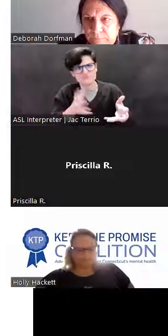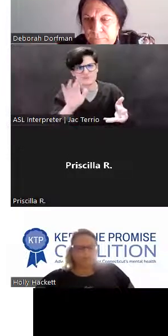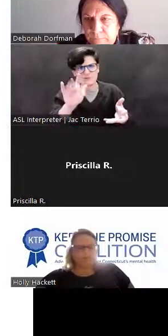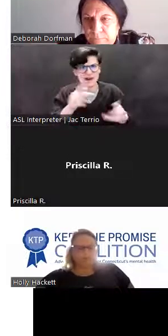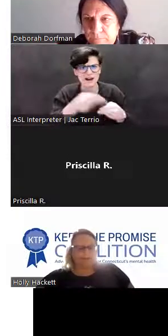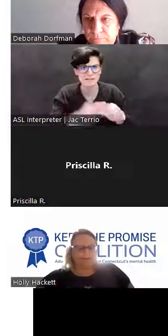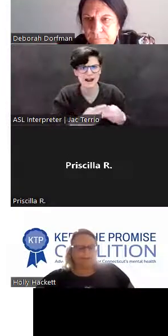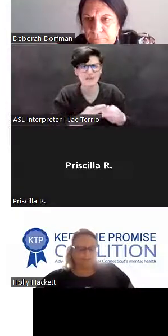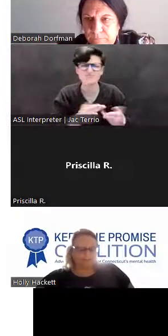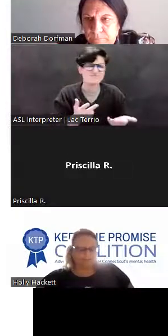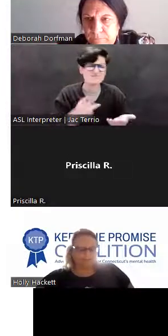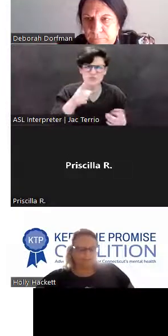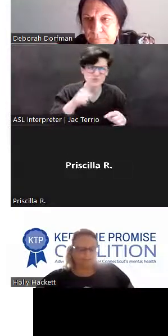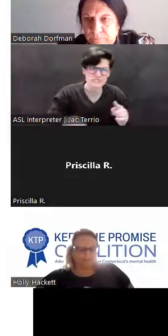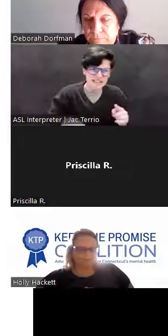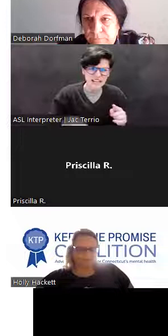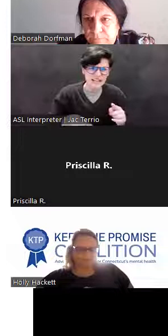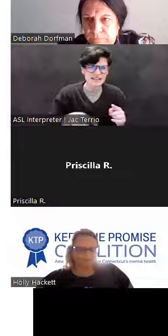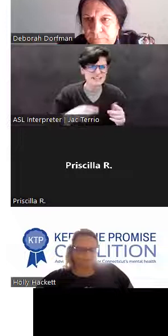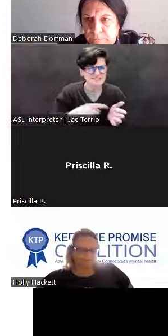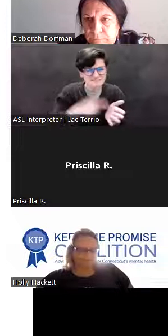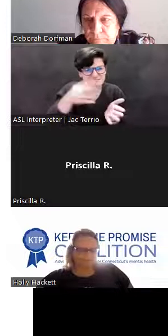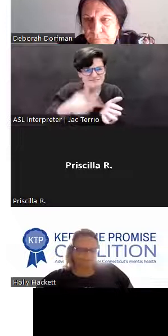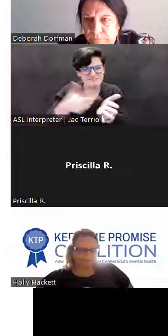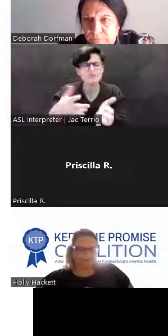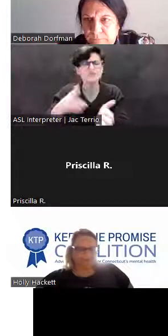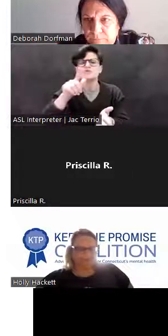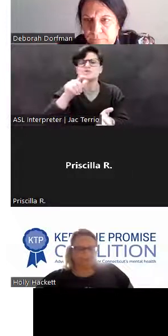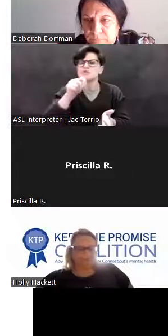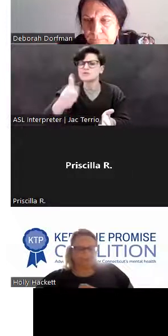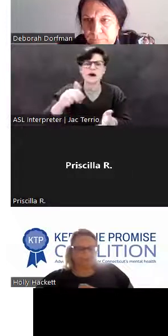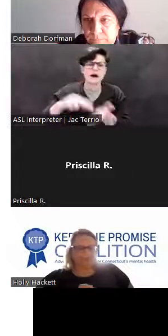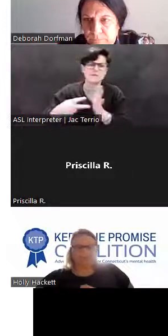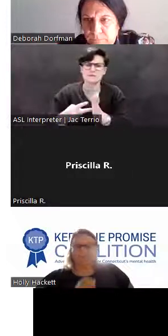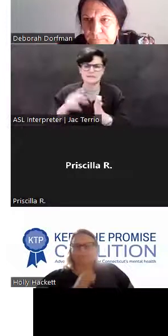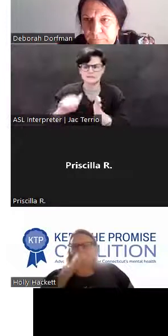15:17:01 But if you're applying for a job at an Amazon, where where all you're doing